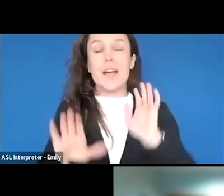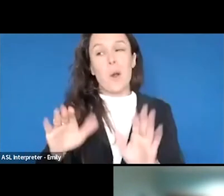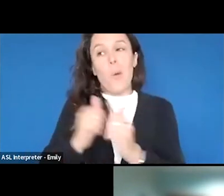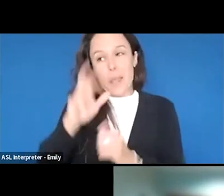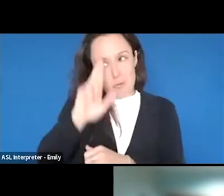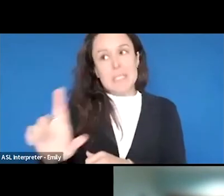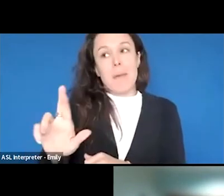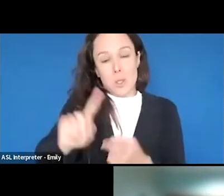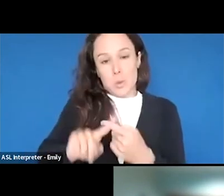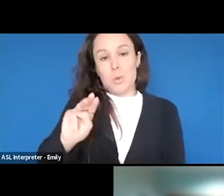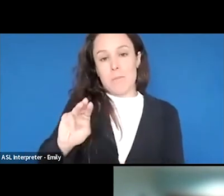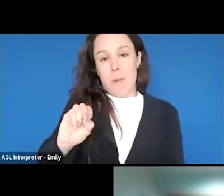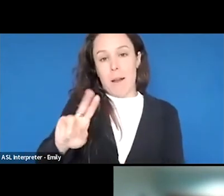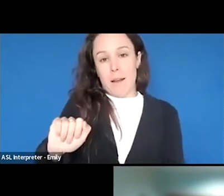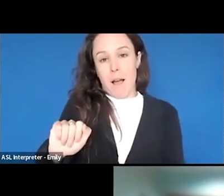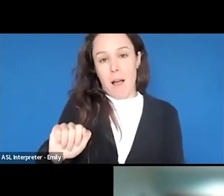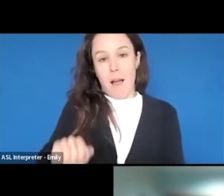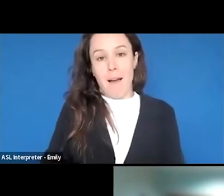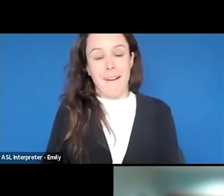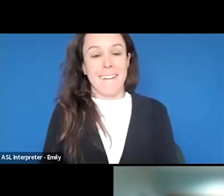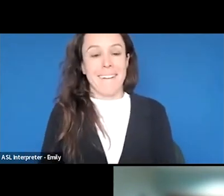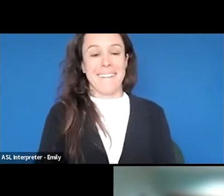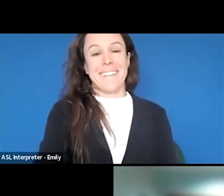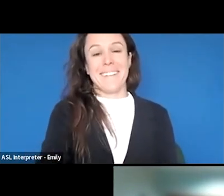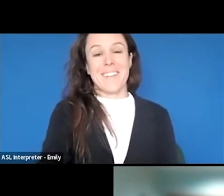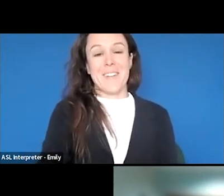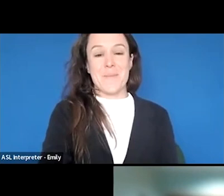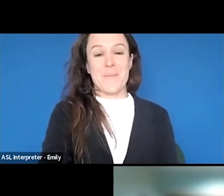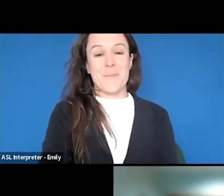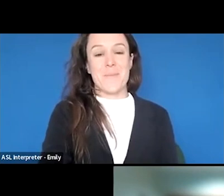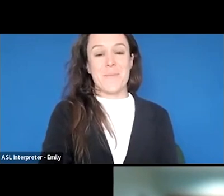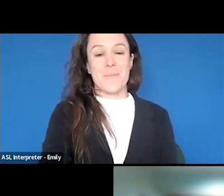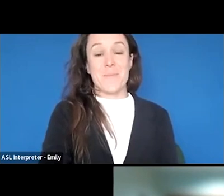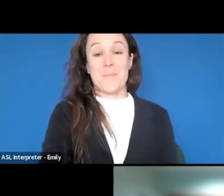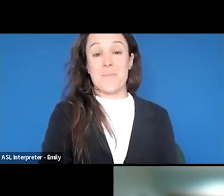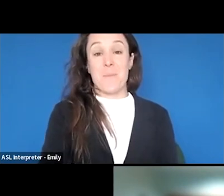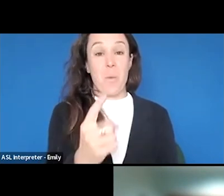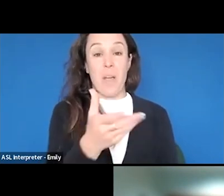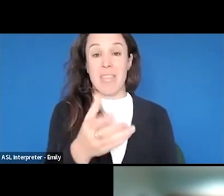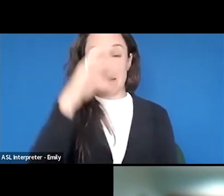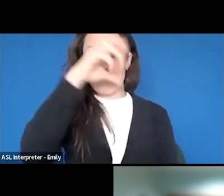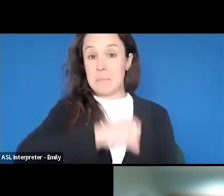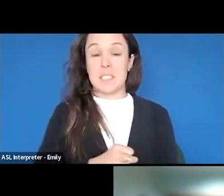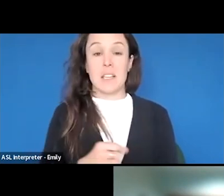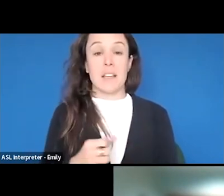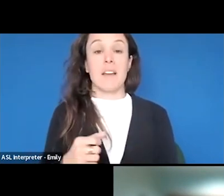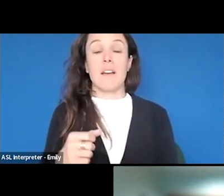The only thing missing is virtual food that we can throw at each other. Well,